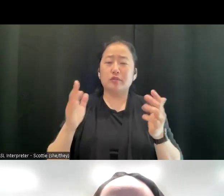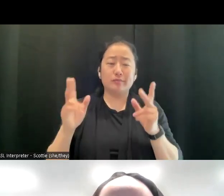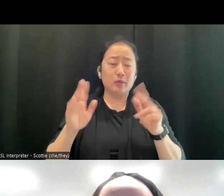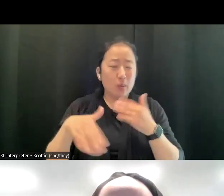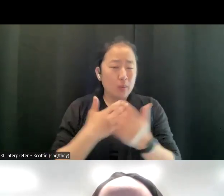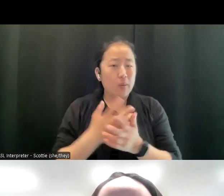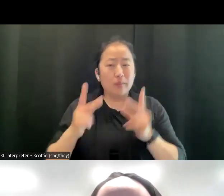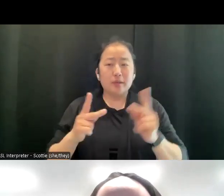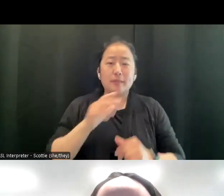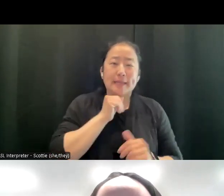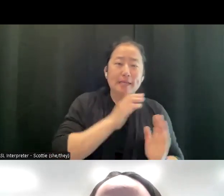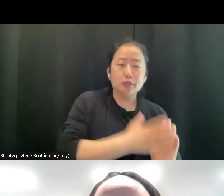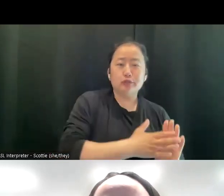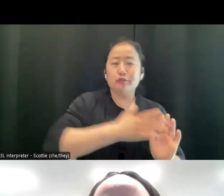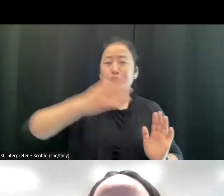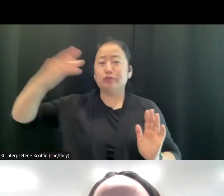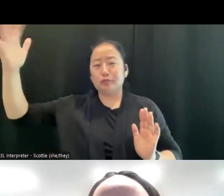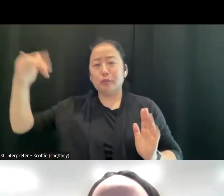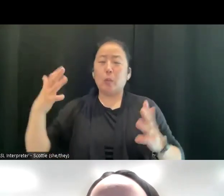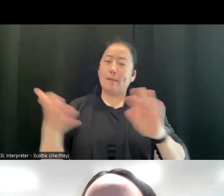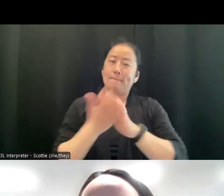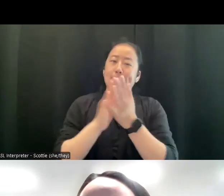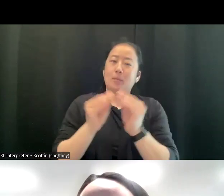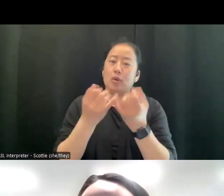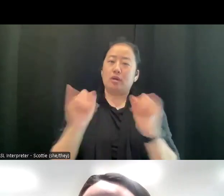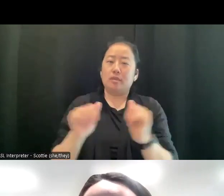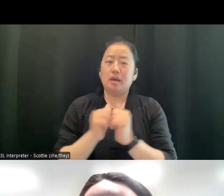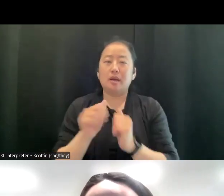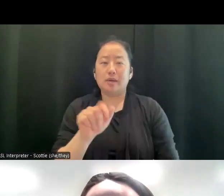independence through the use of AT. More than 1 in 4 New York state adults